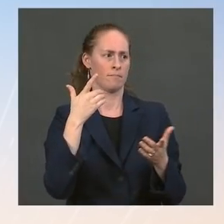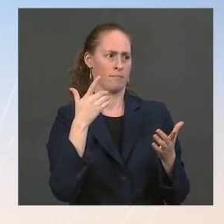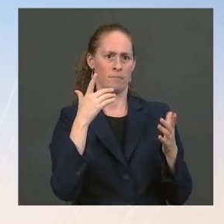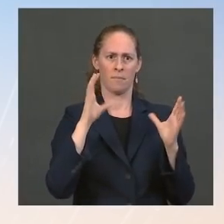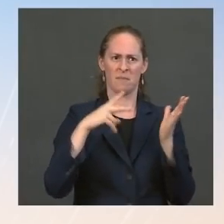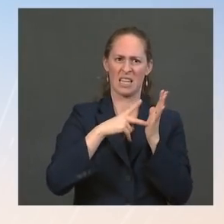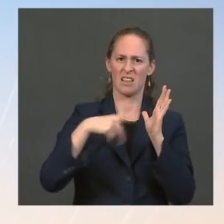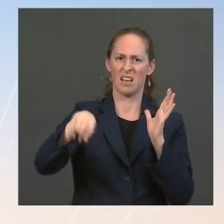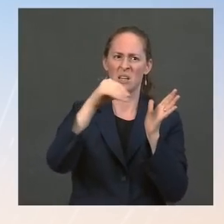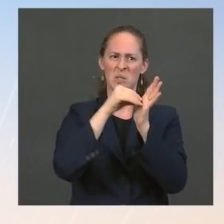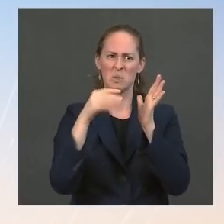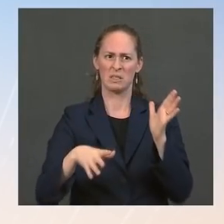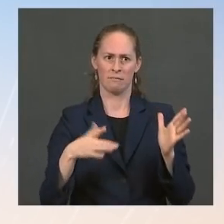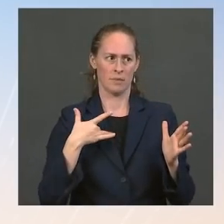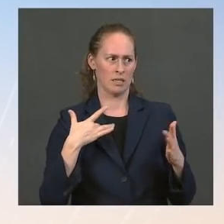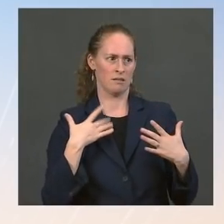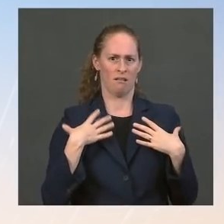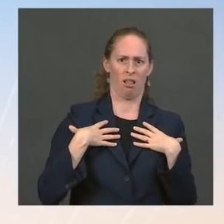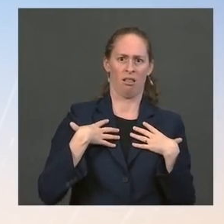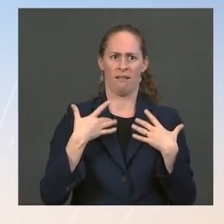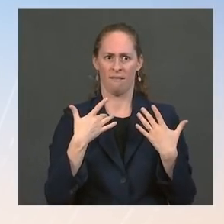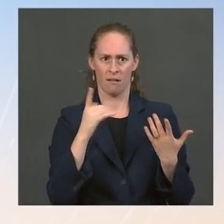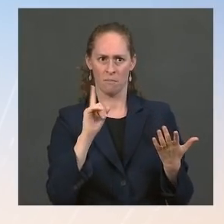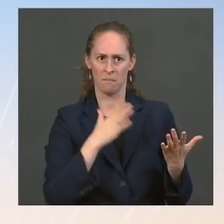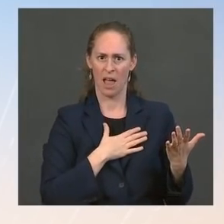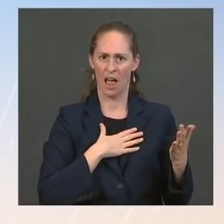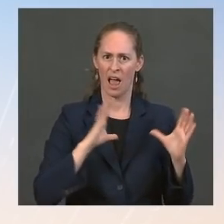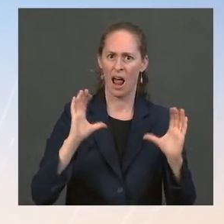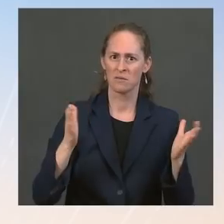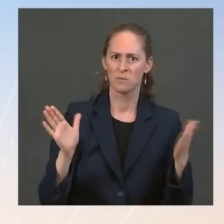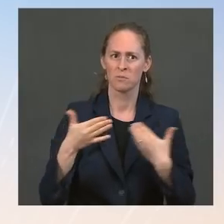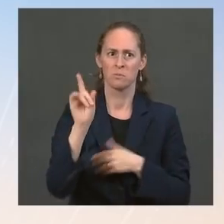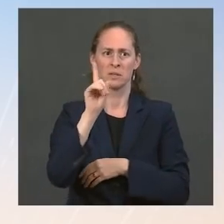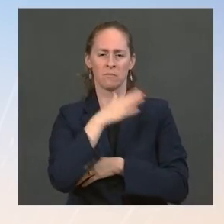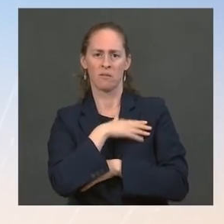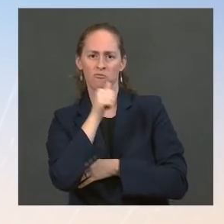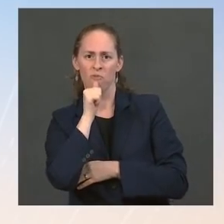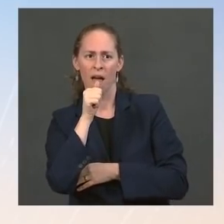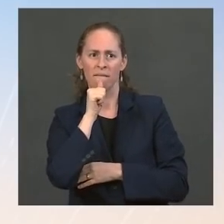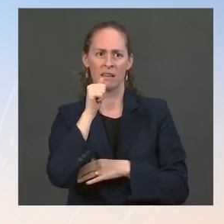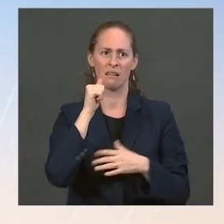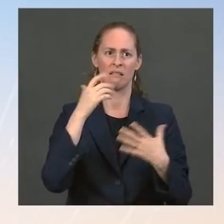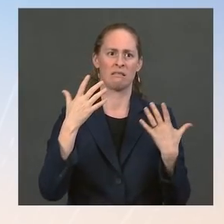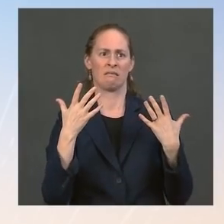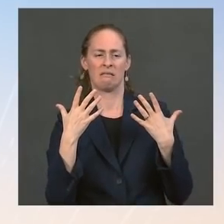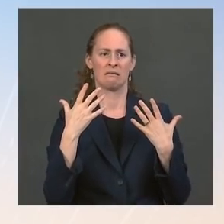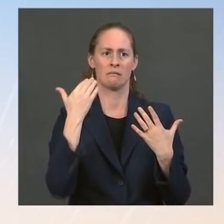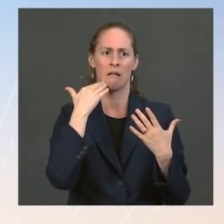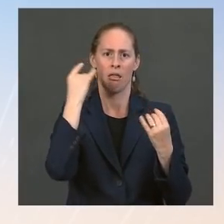their intellectually stimulating classroom, and their time as students in college is being broached upon. Go ahead.